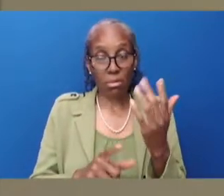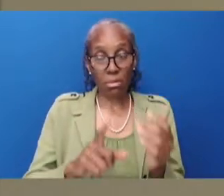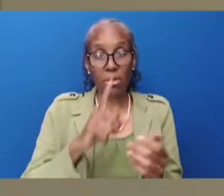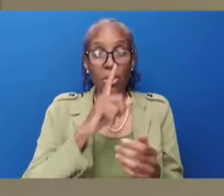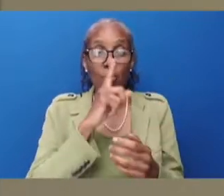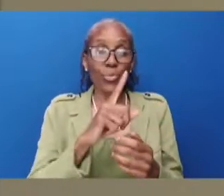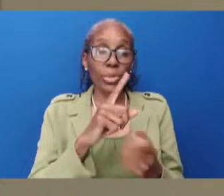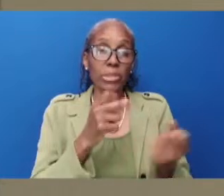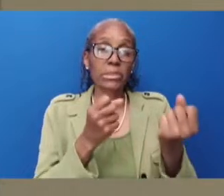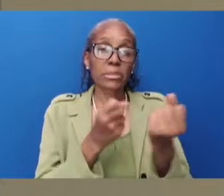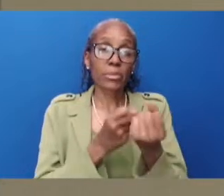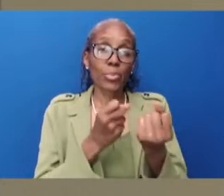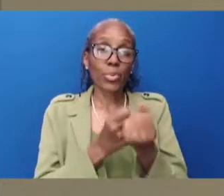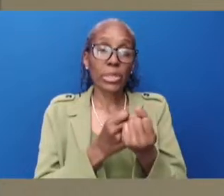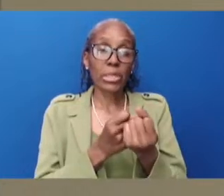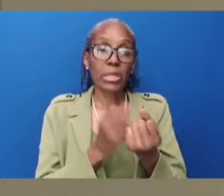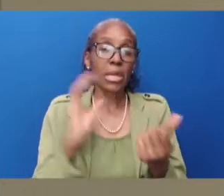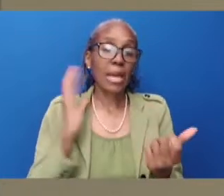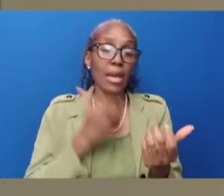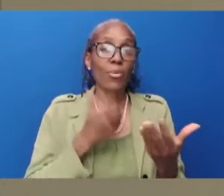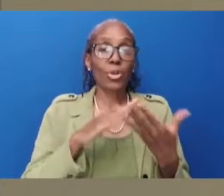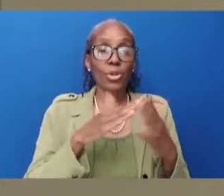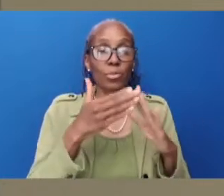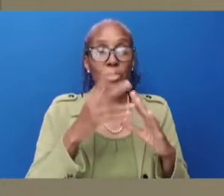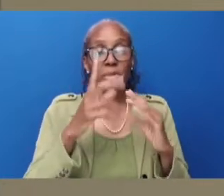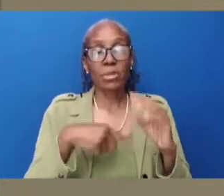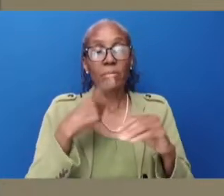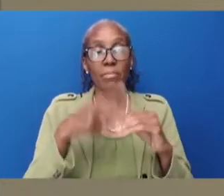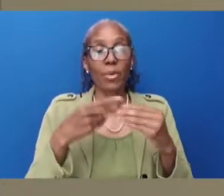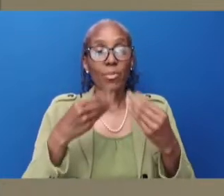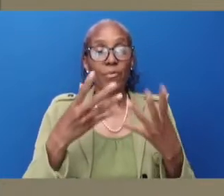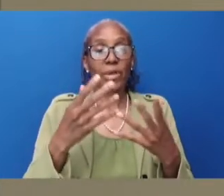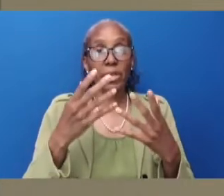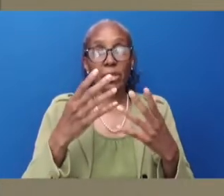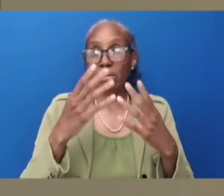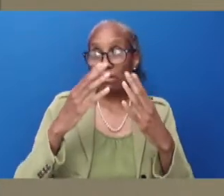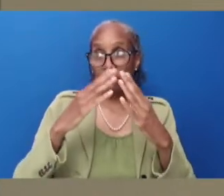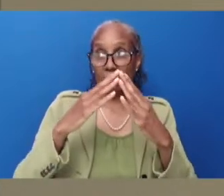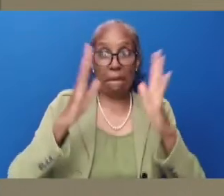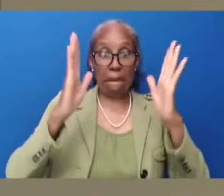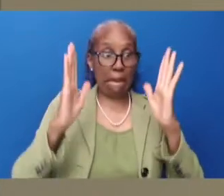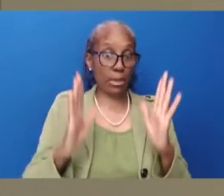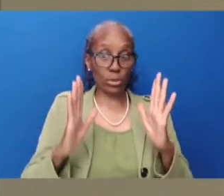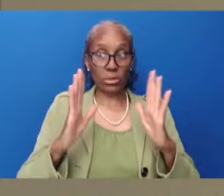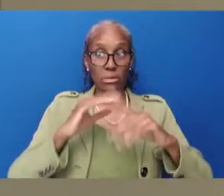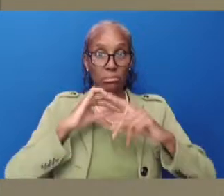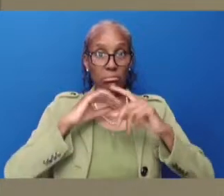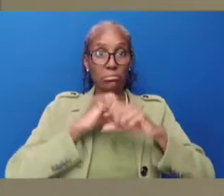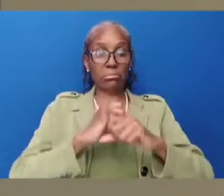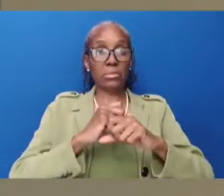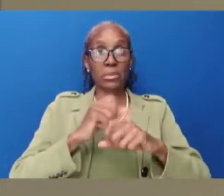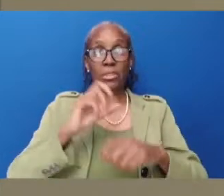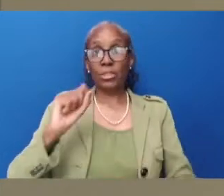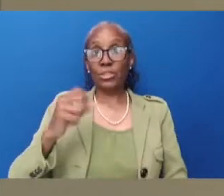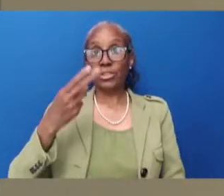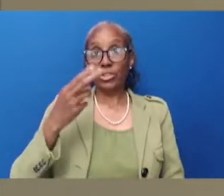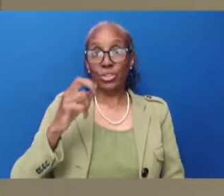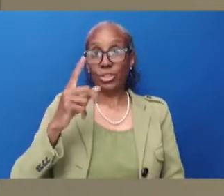SUPPORT ALL OF THIS. IT'S REALLY SUPPORTING OUR